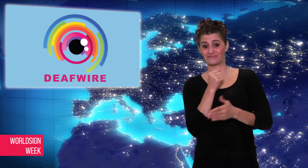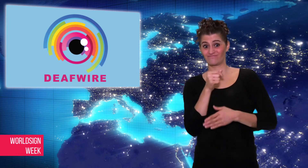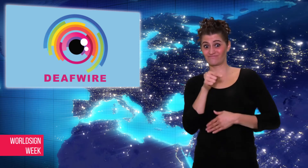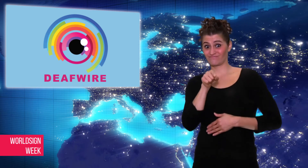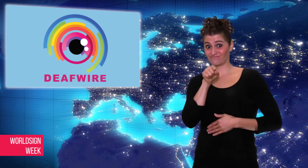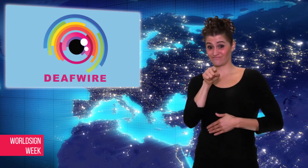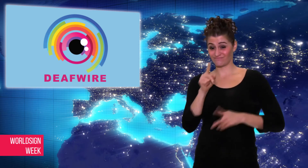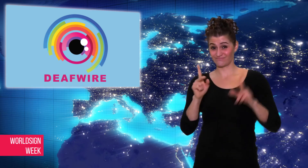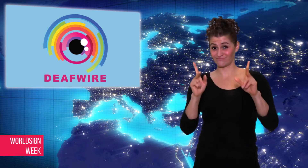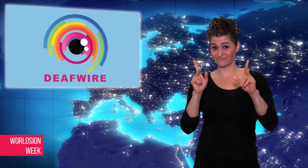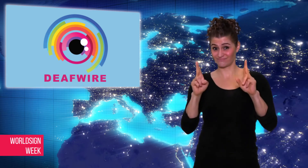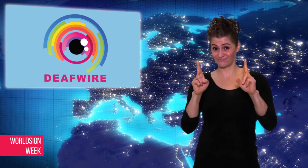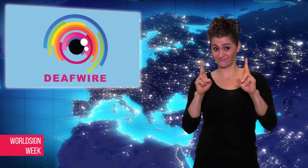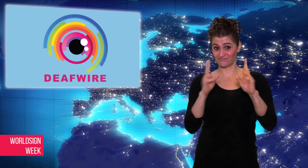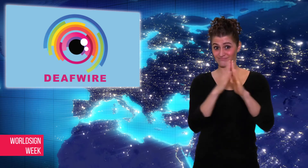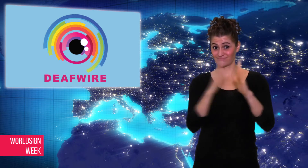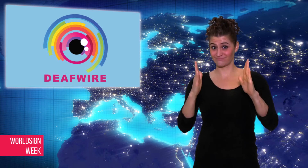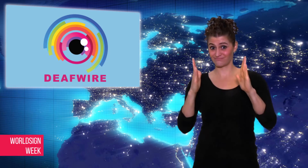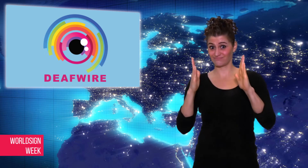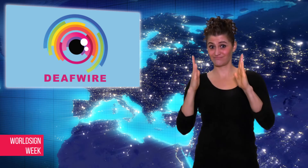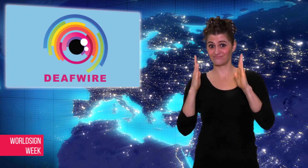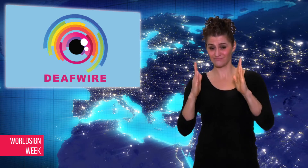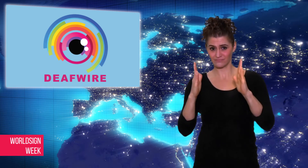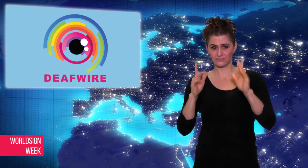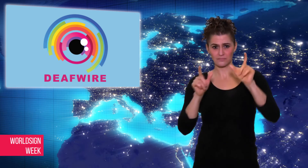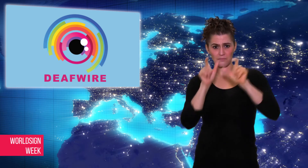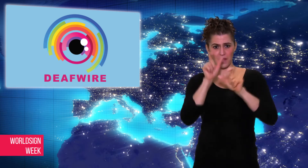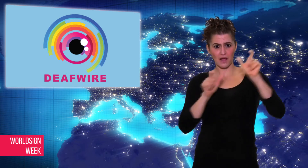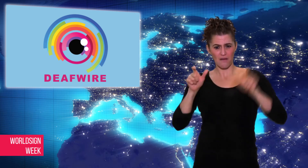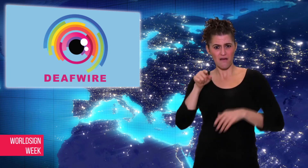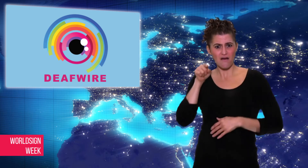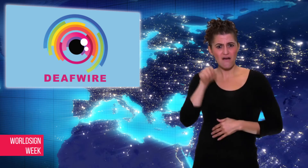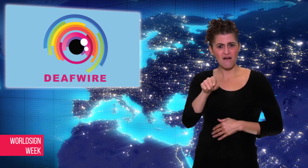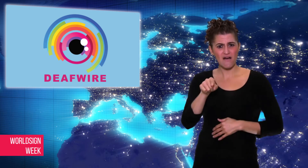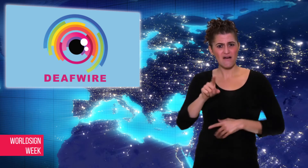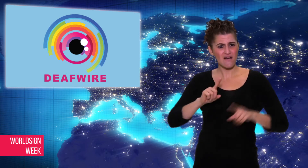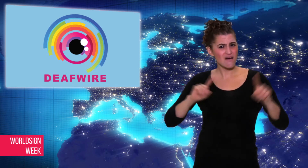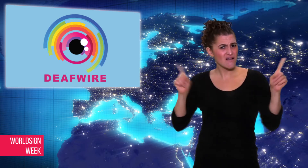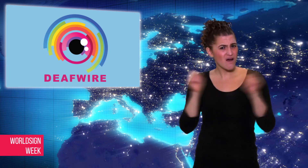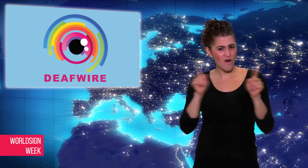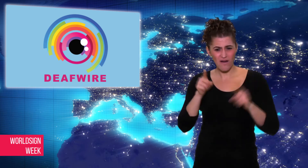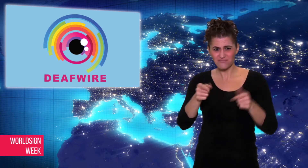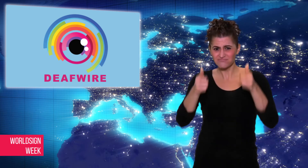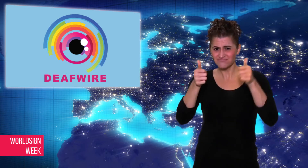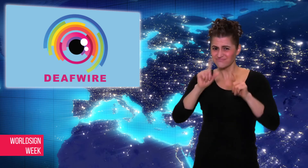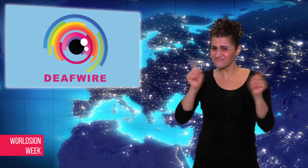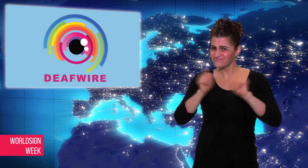critics is Nyle DiMarco who said on